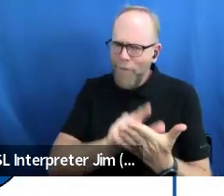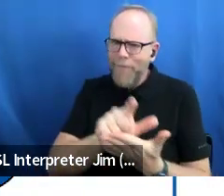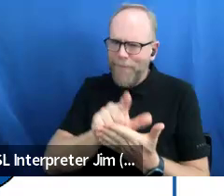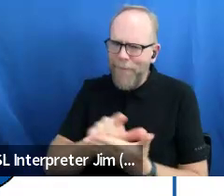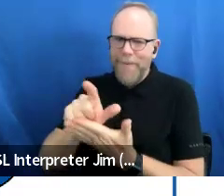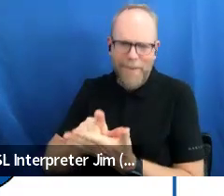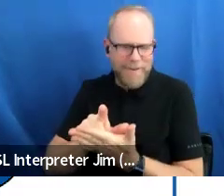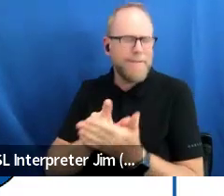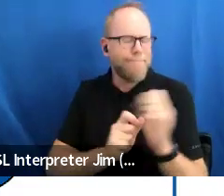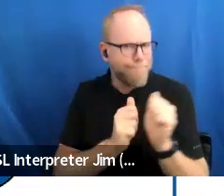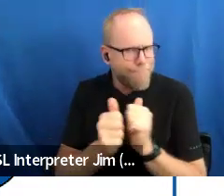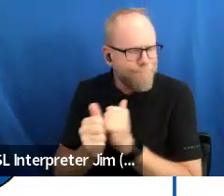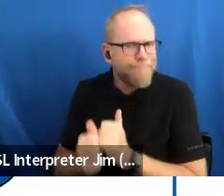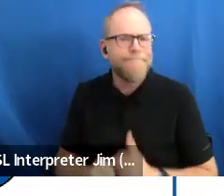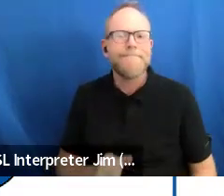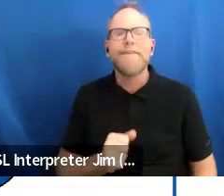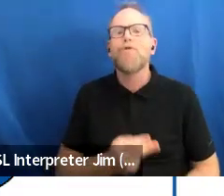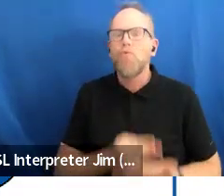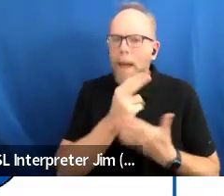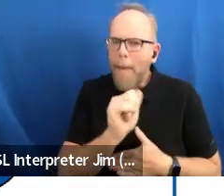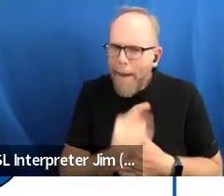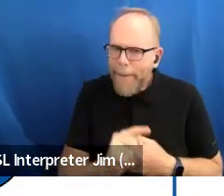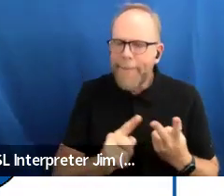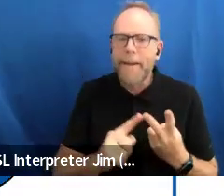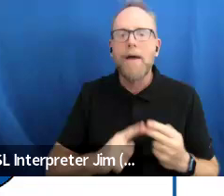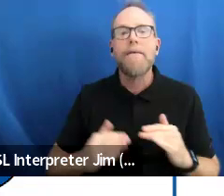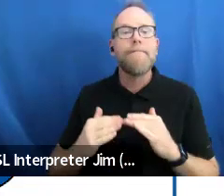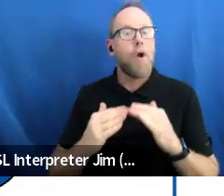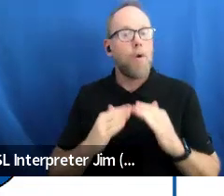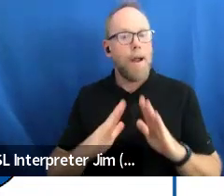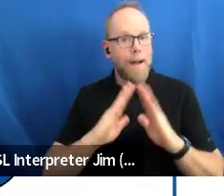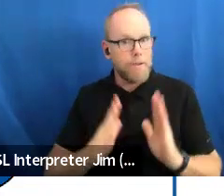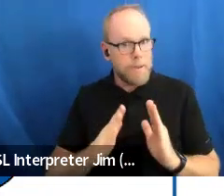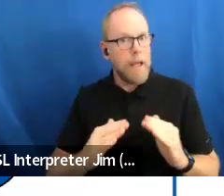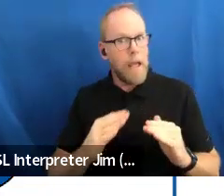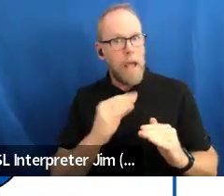the Fair Housing Act, included people with disabilities and others.